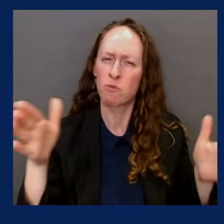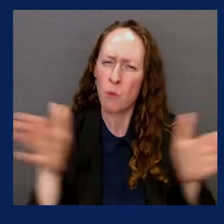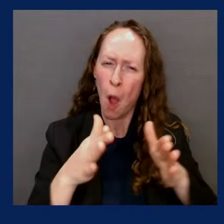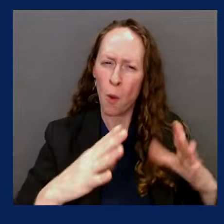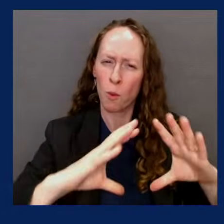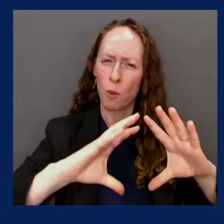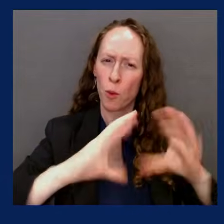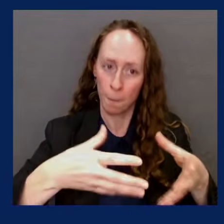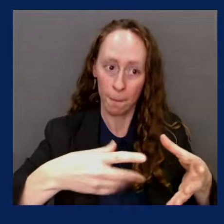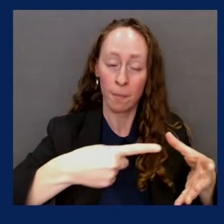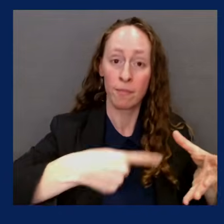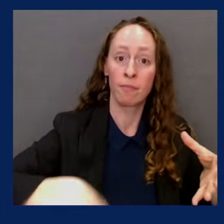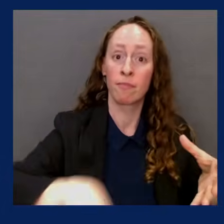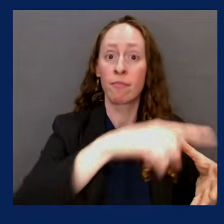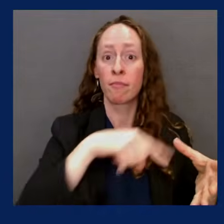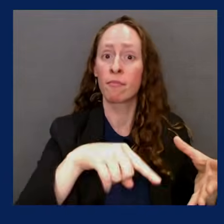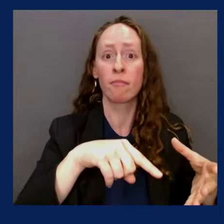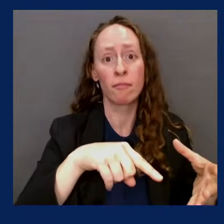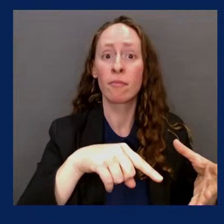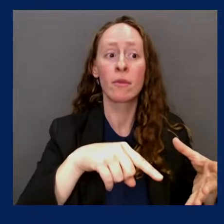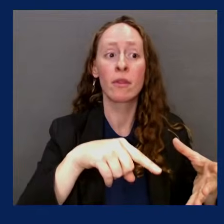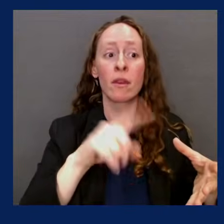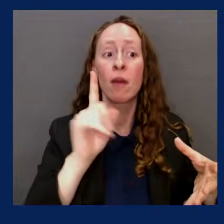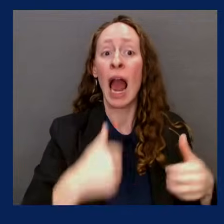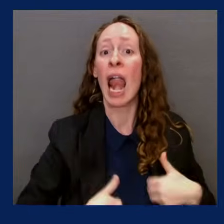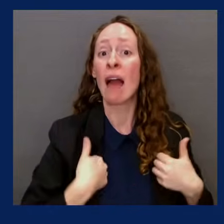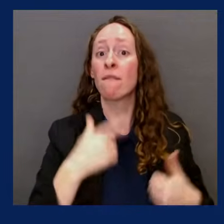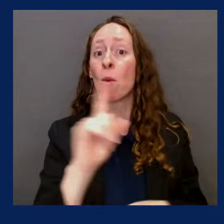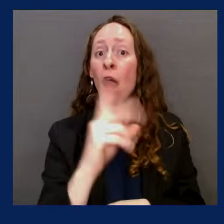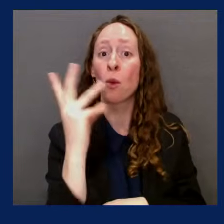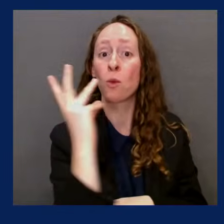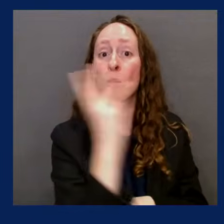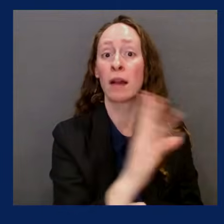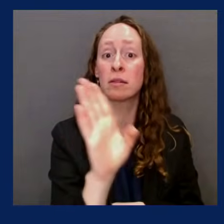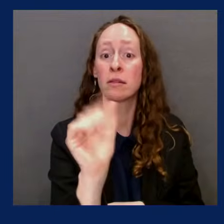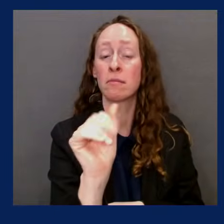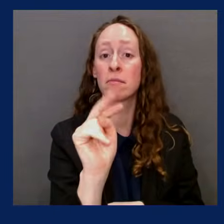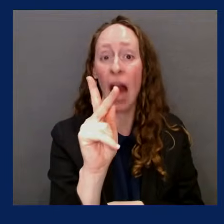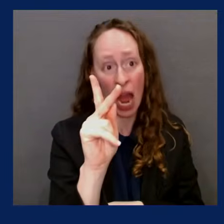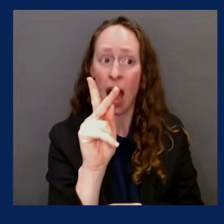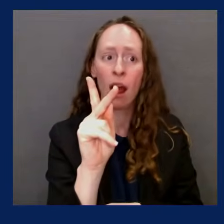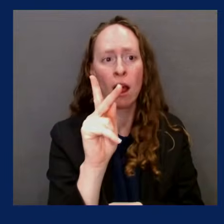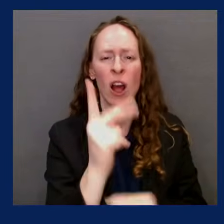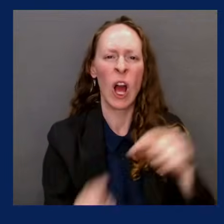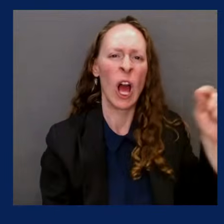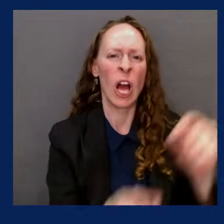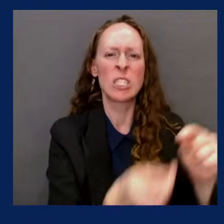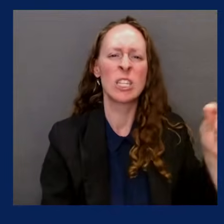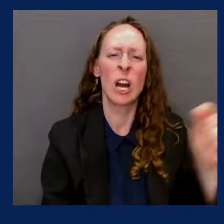and they're attacking Palestinians in places that they're entitled to be, and it has to stop.